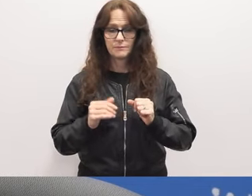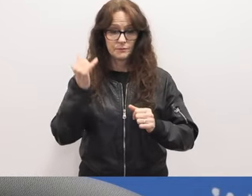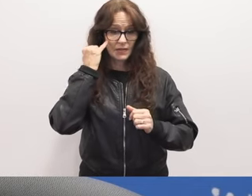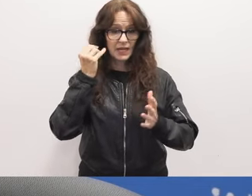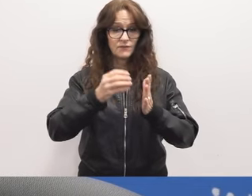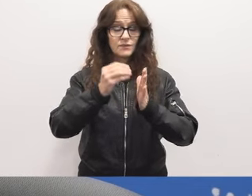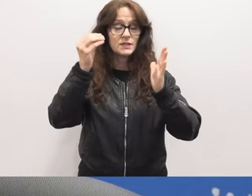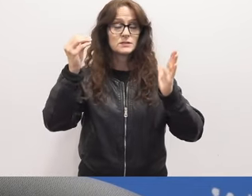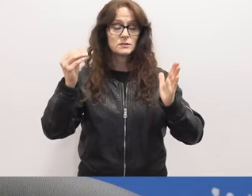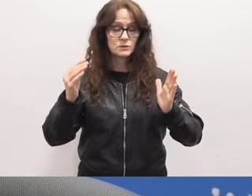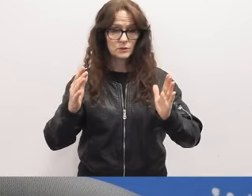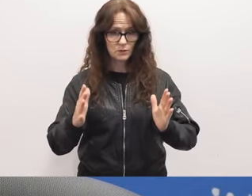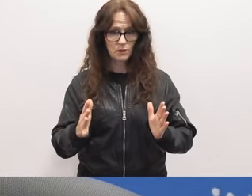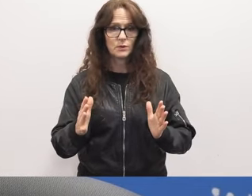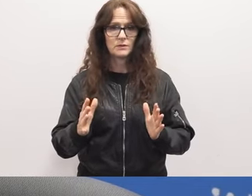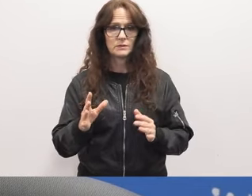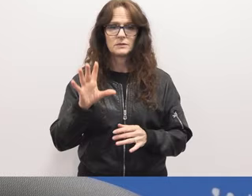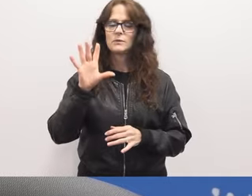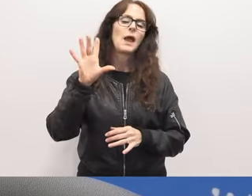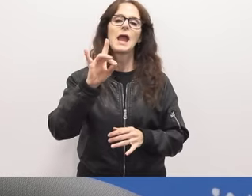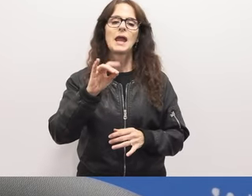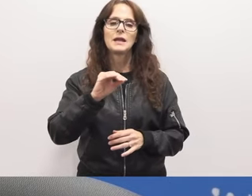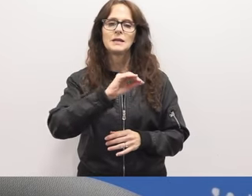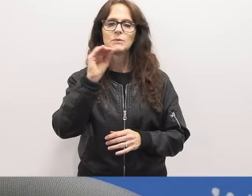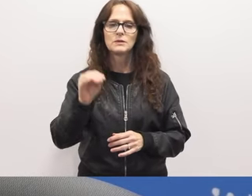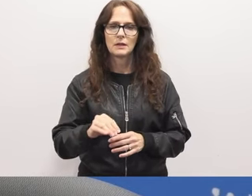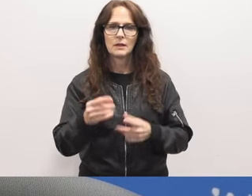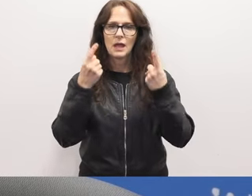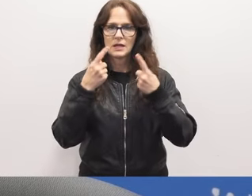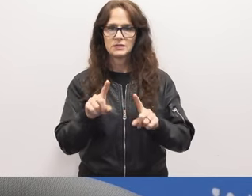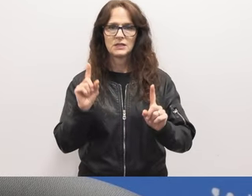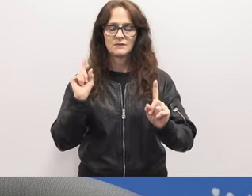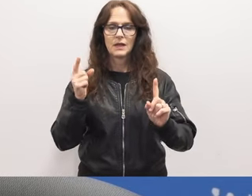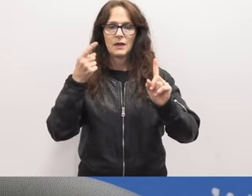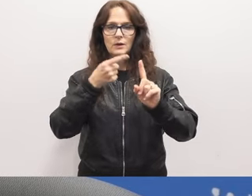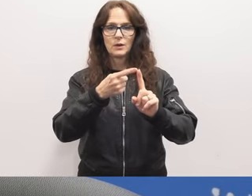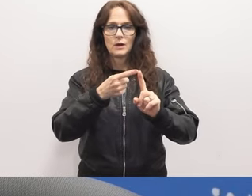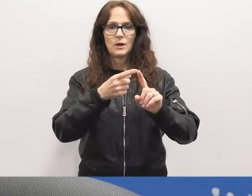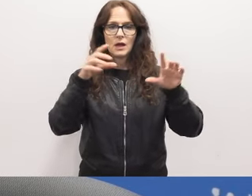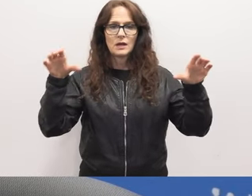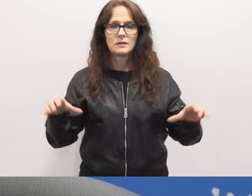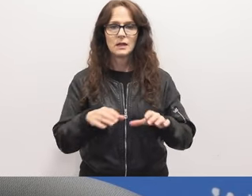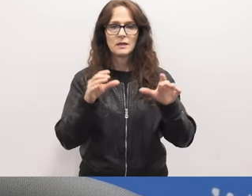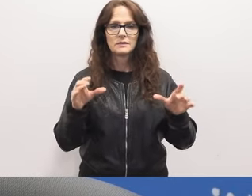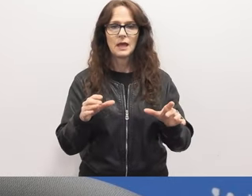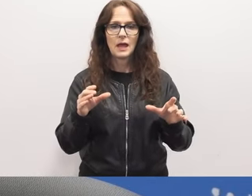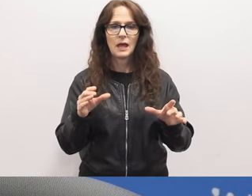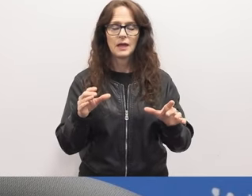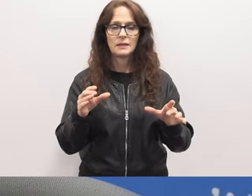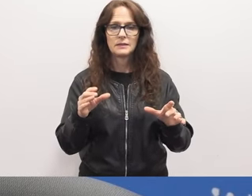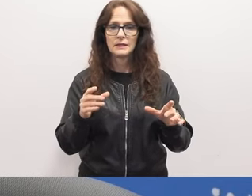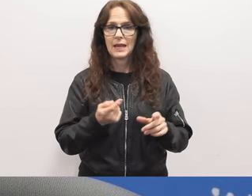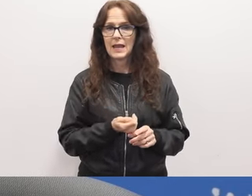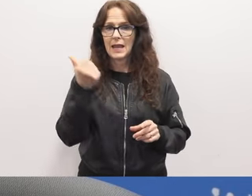do get to 80%, if we achieve this goal, does that eliminate or diminish our equity gap